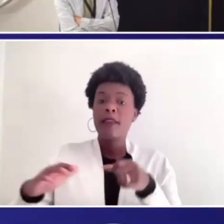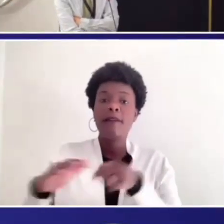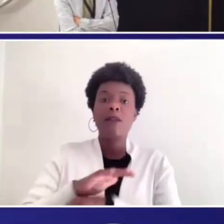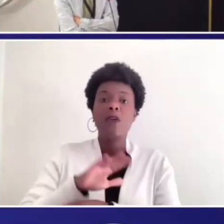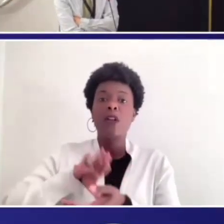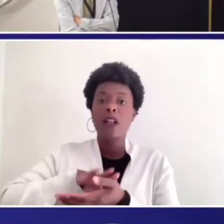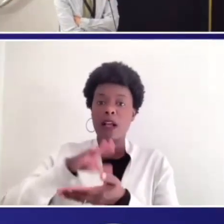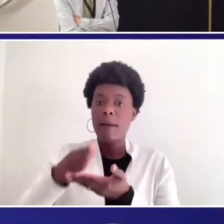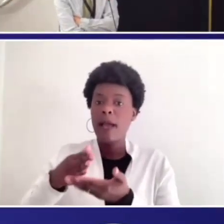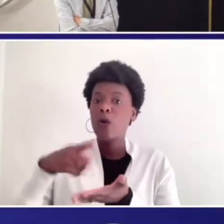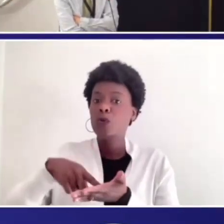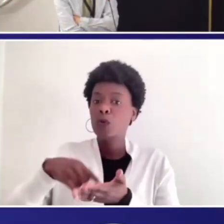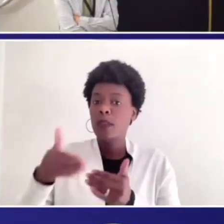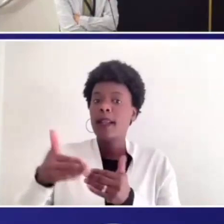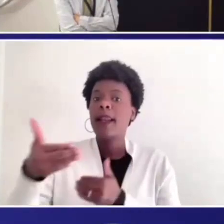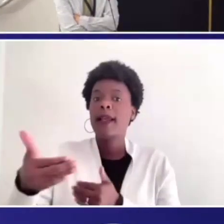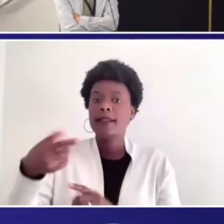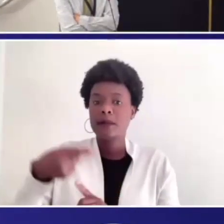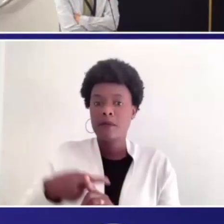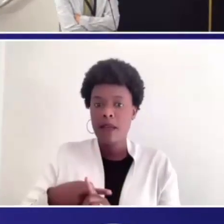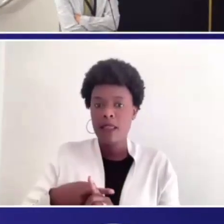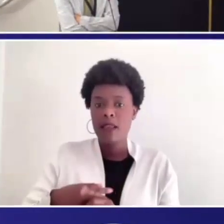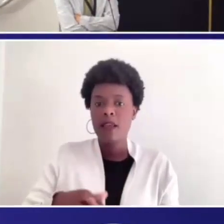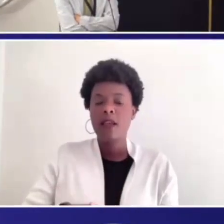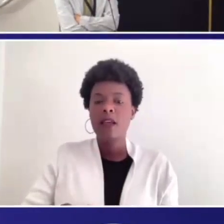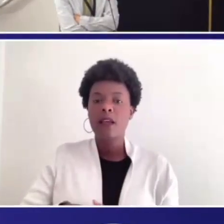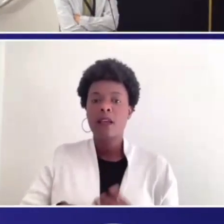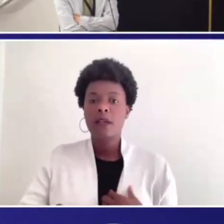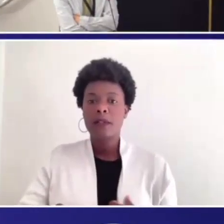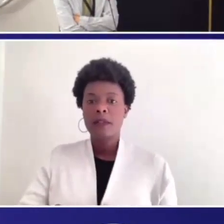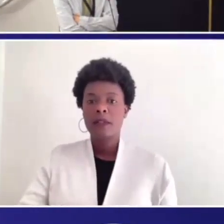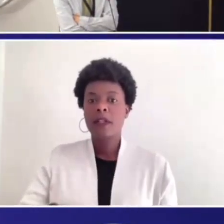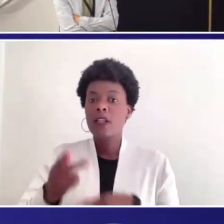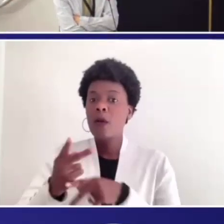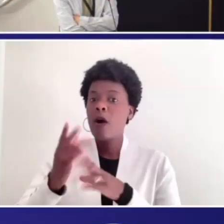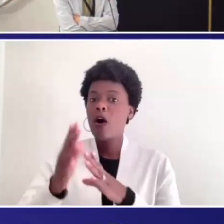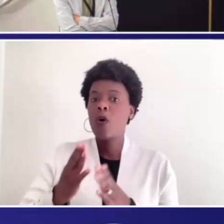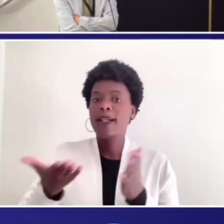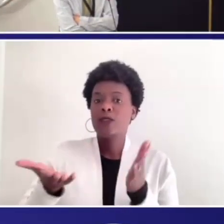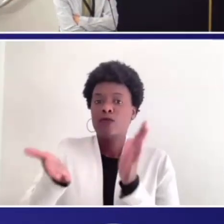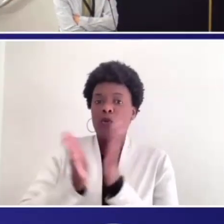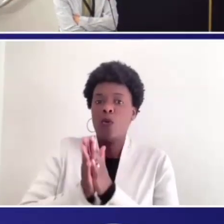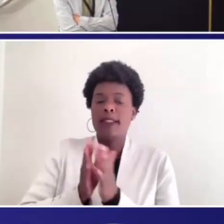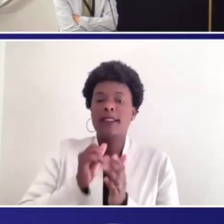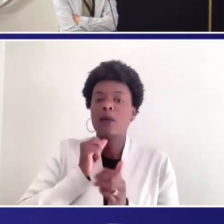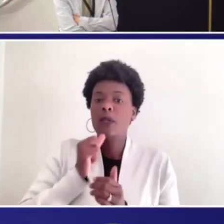month, yes? The borrower has to request that we not advance the due date and then they have to